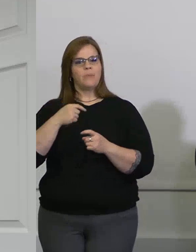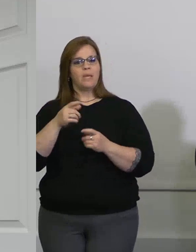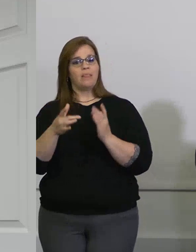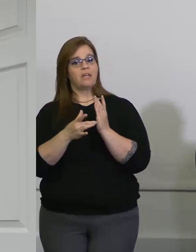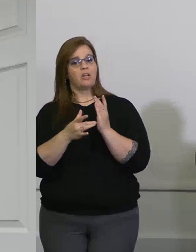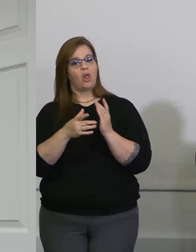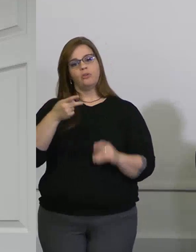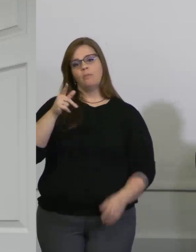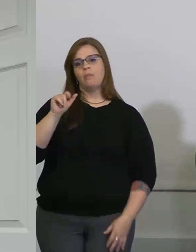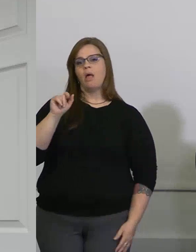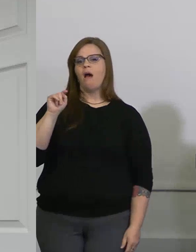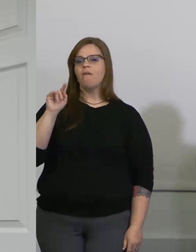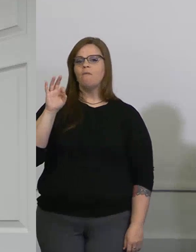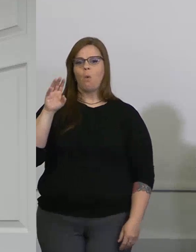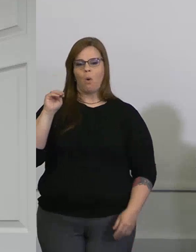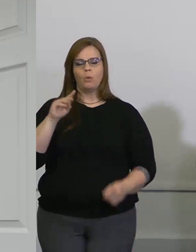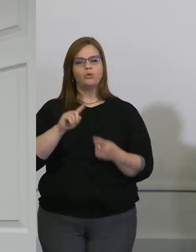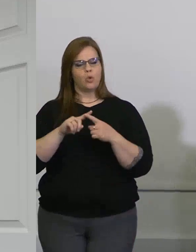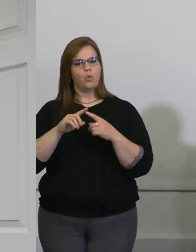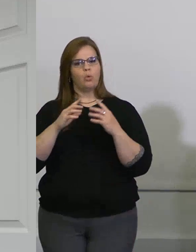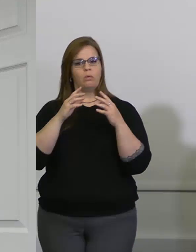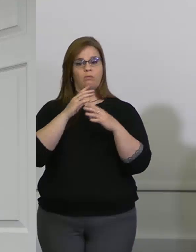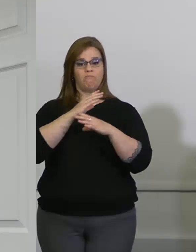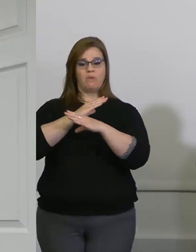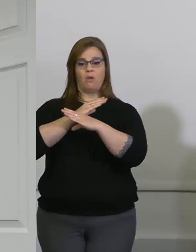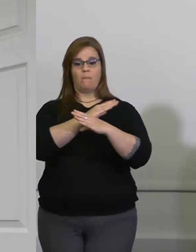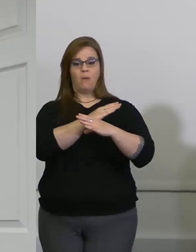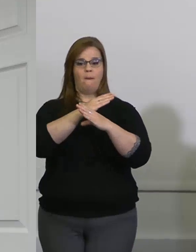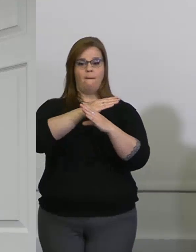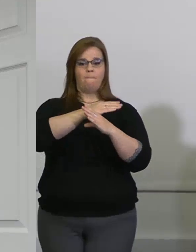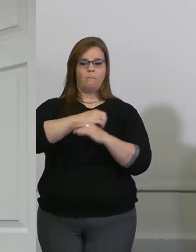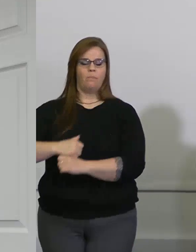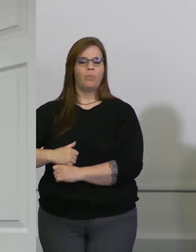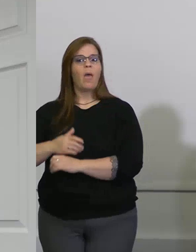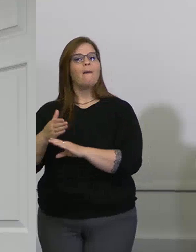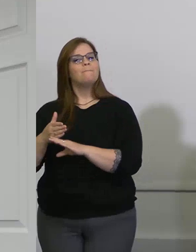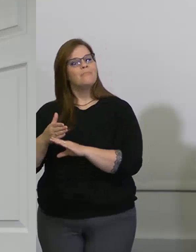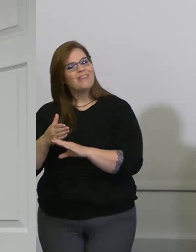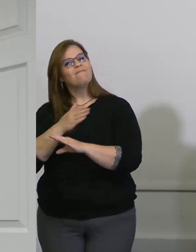barriers before there was rights that existed to get me into things.